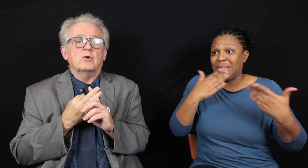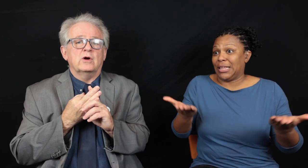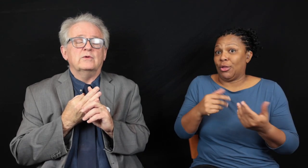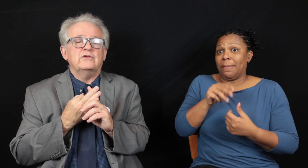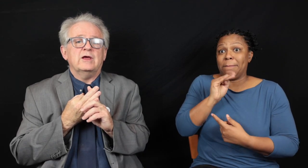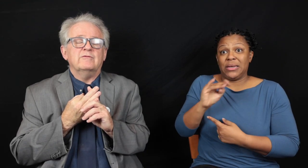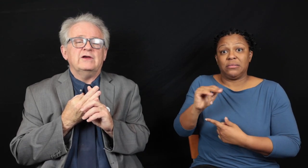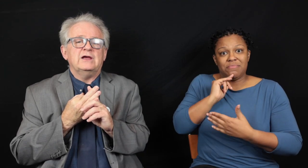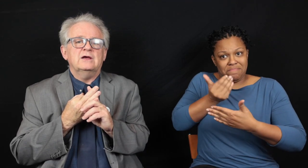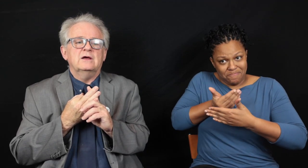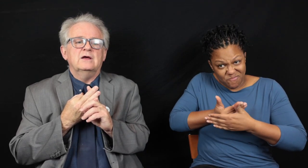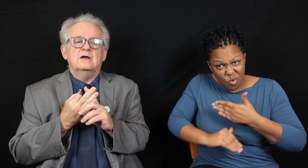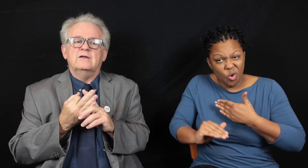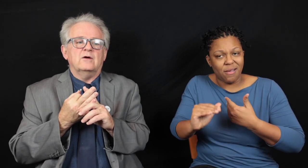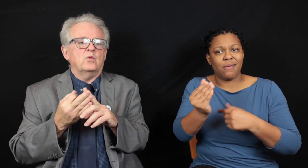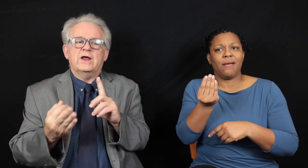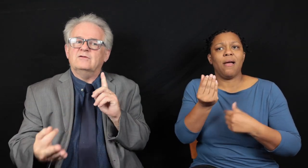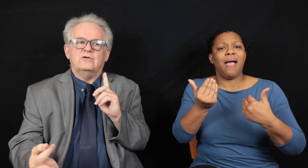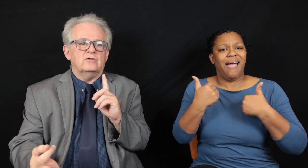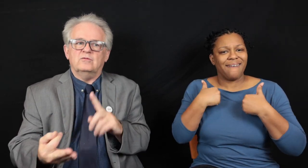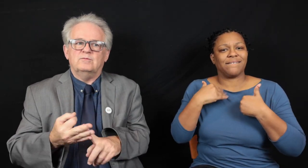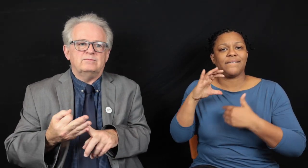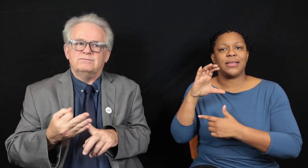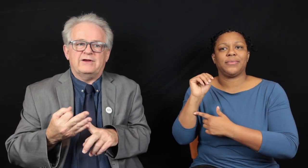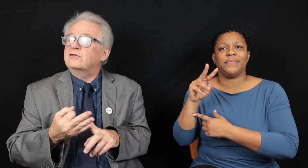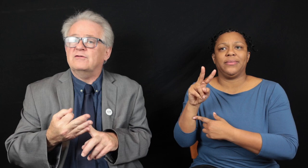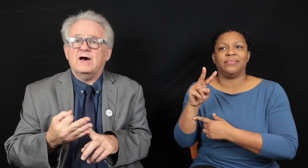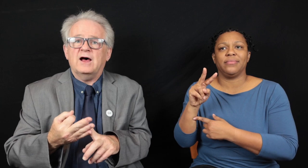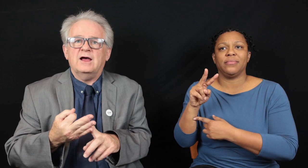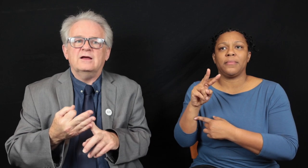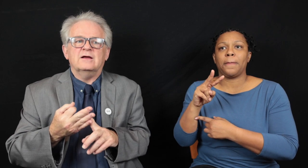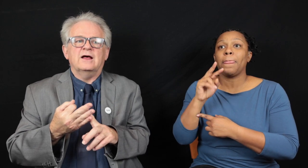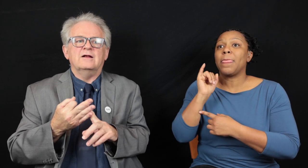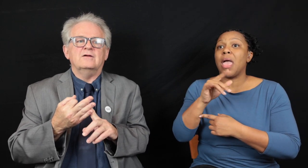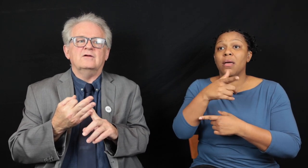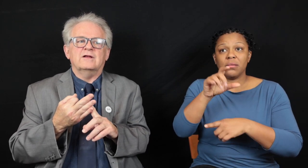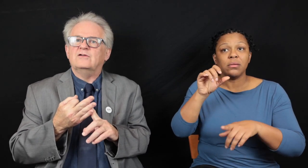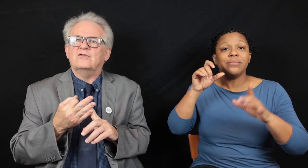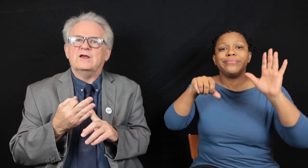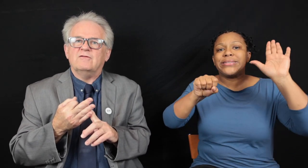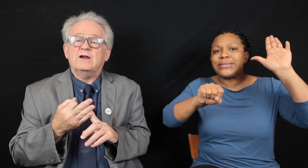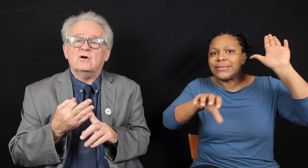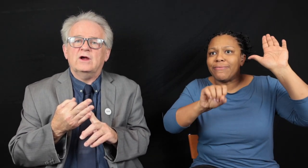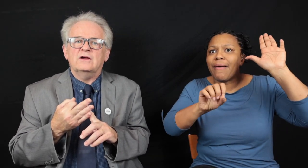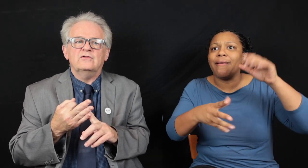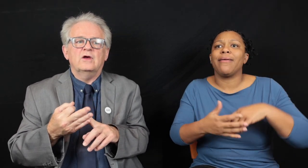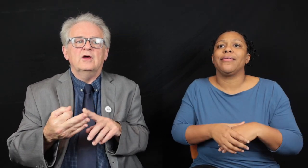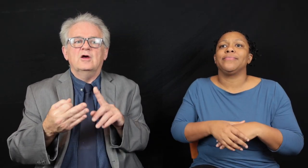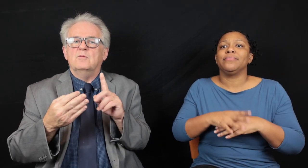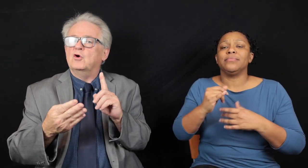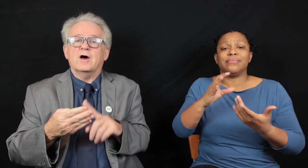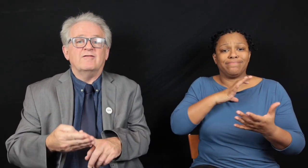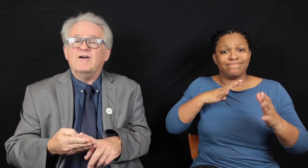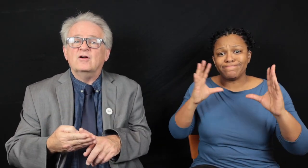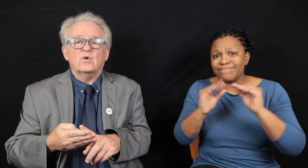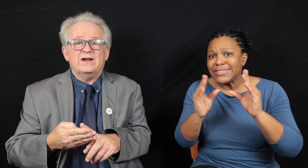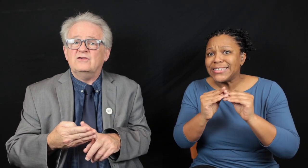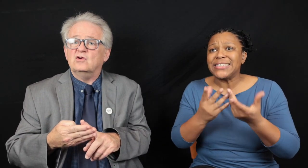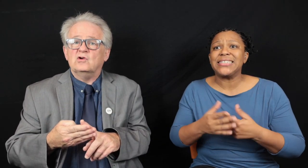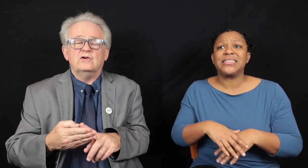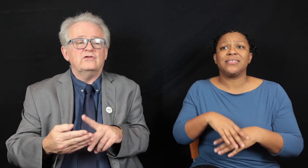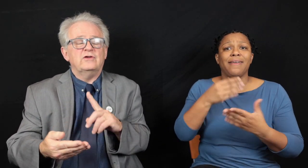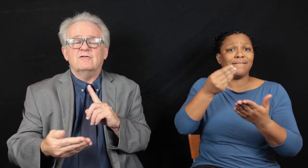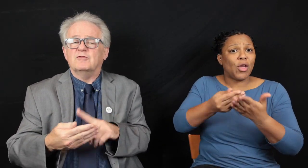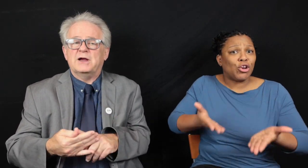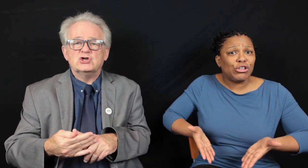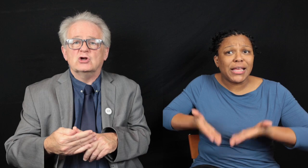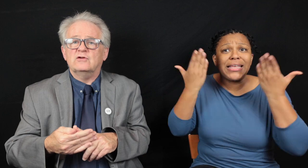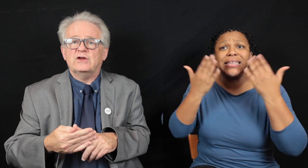born with CMV that went to testify at legislative hearings, put on fundraisers, informational